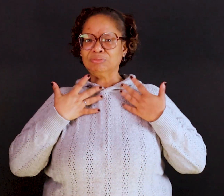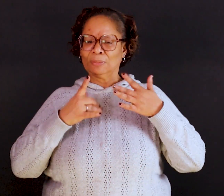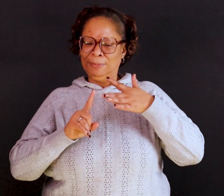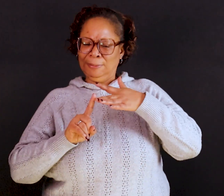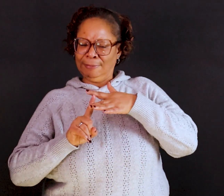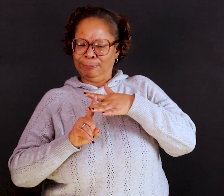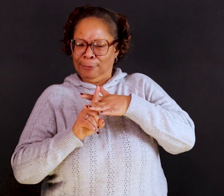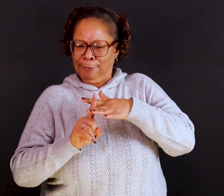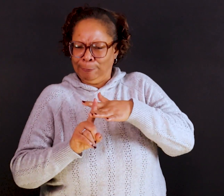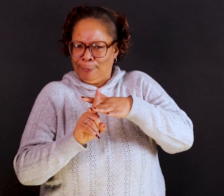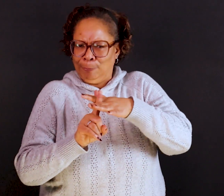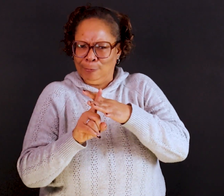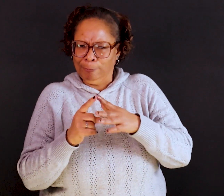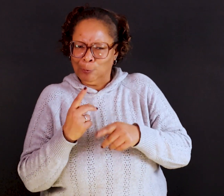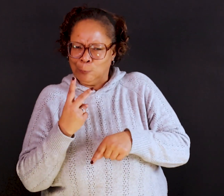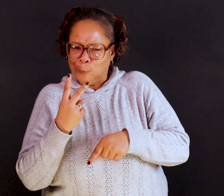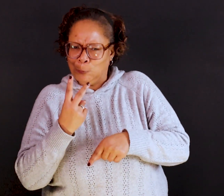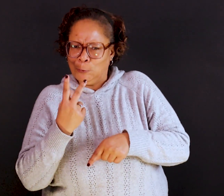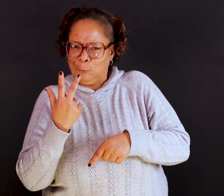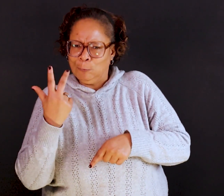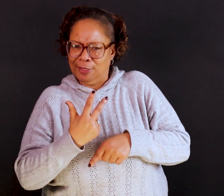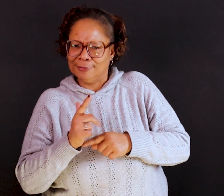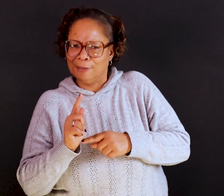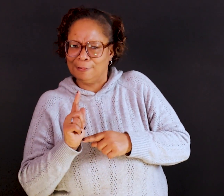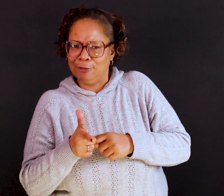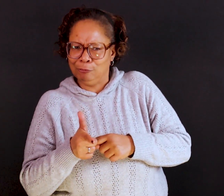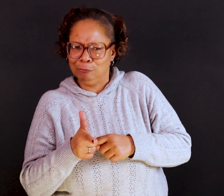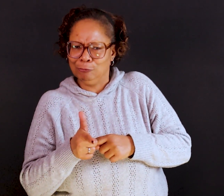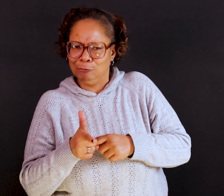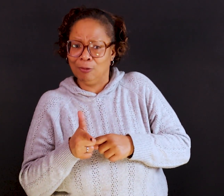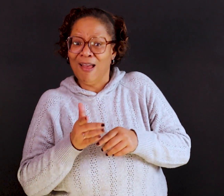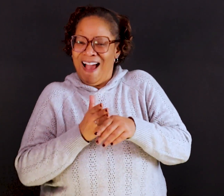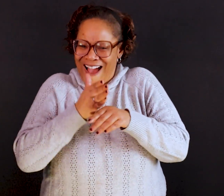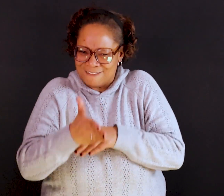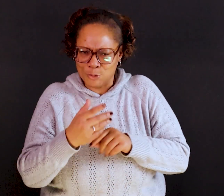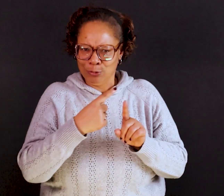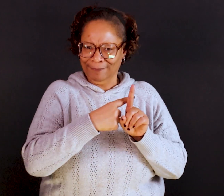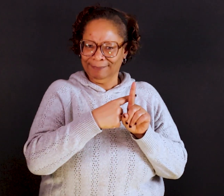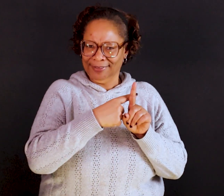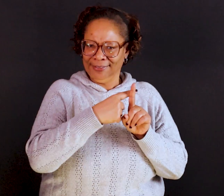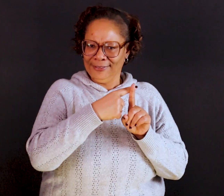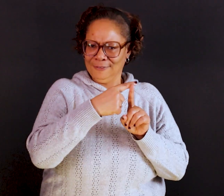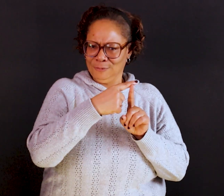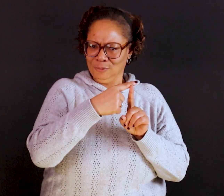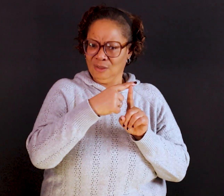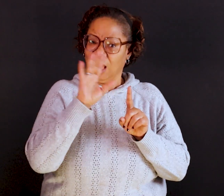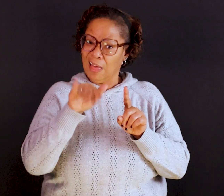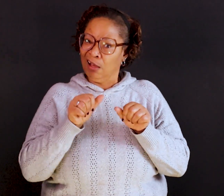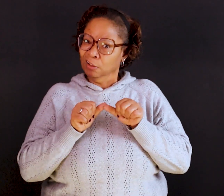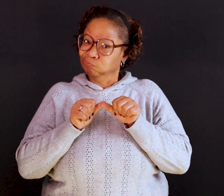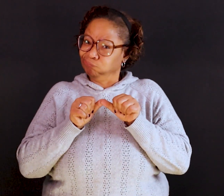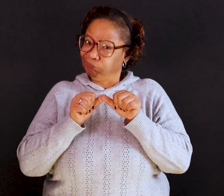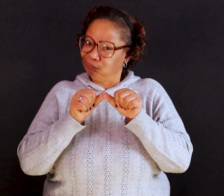to 3 days after the fever begins.